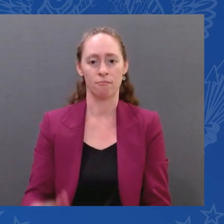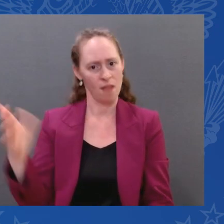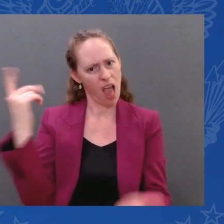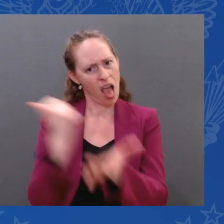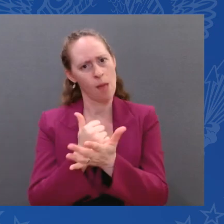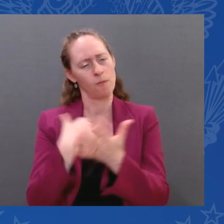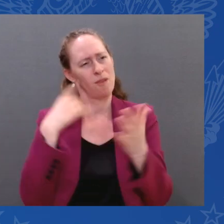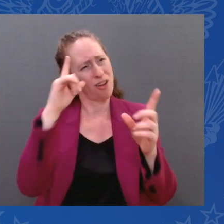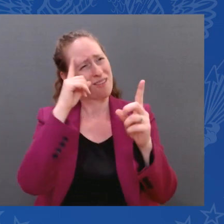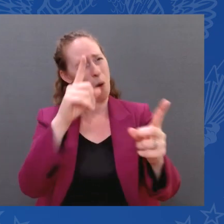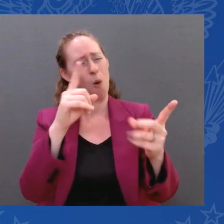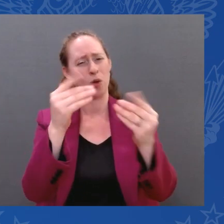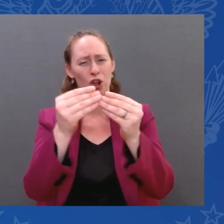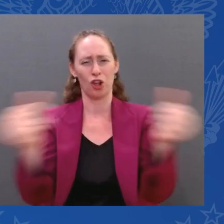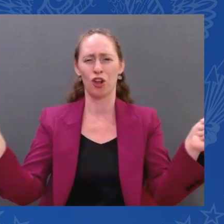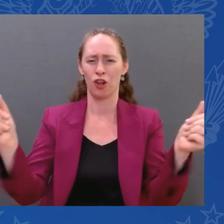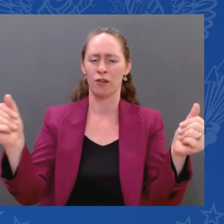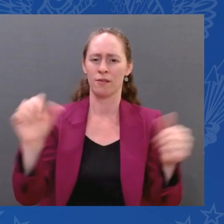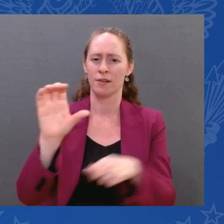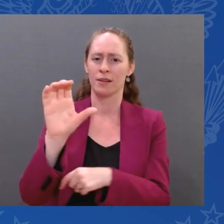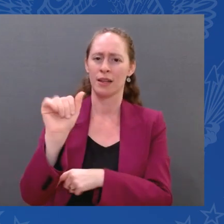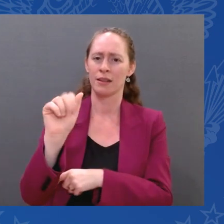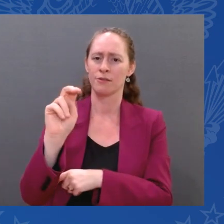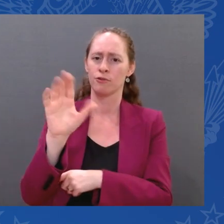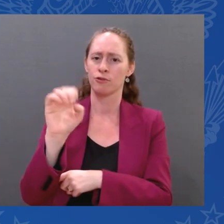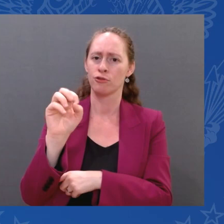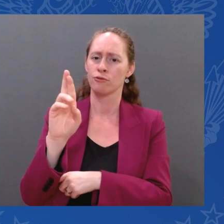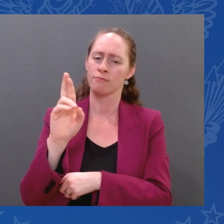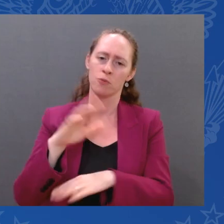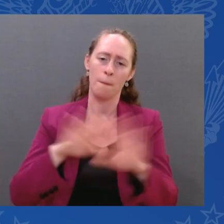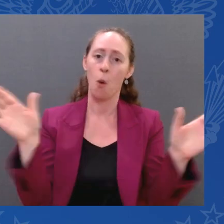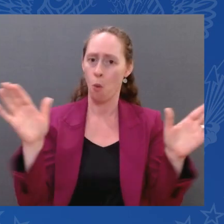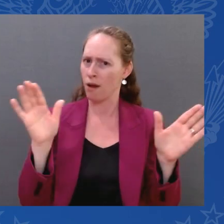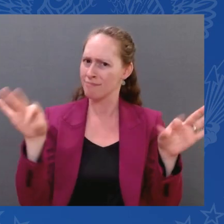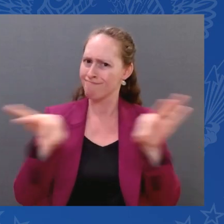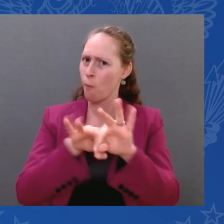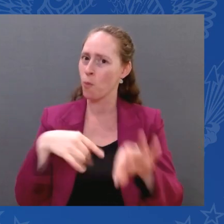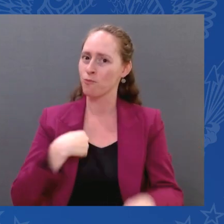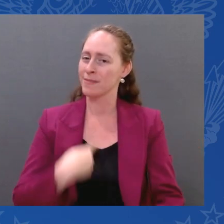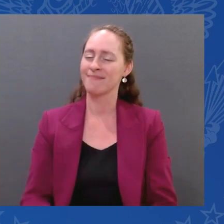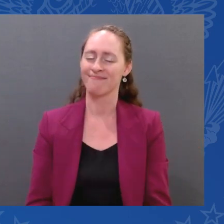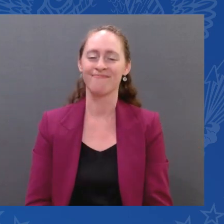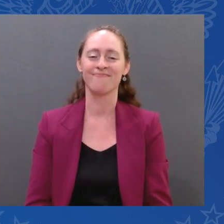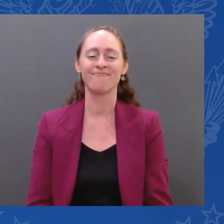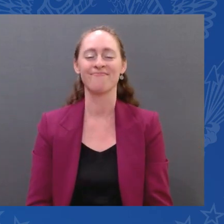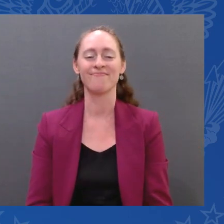It matters to people who need help